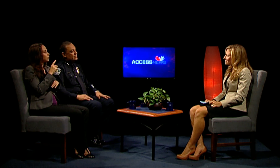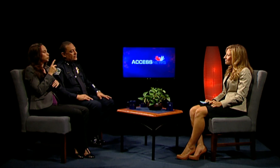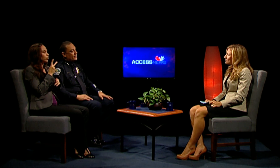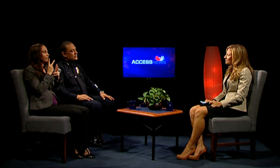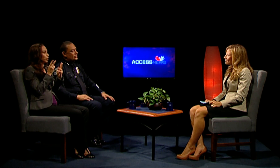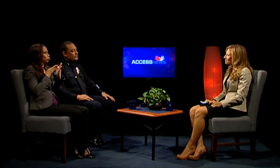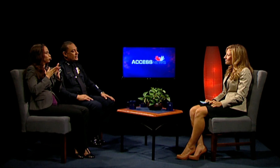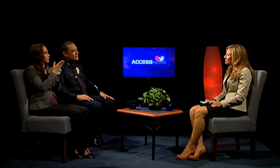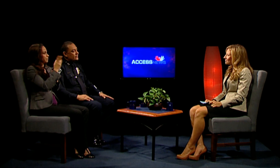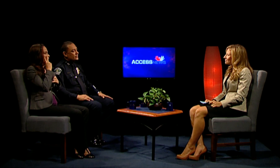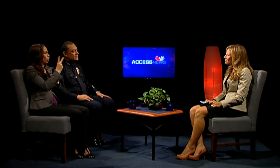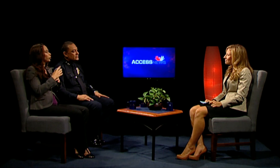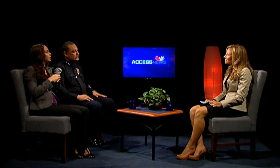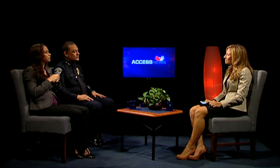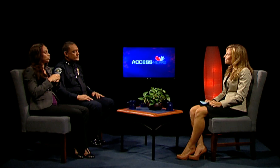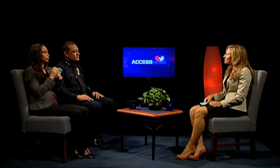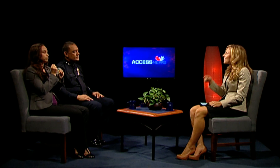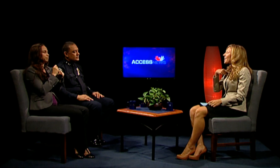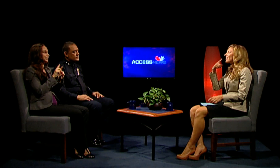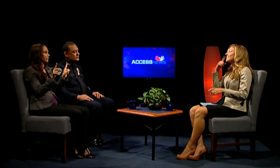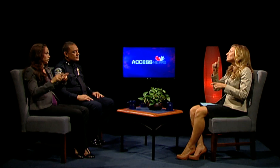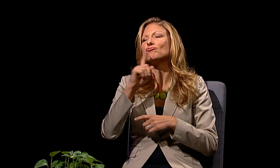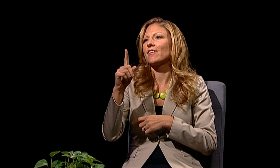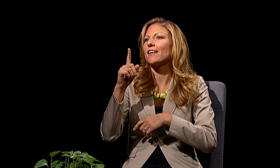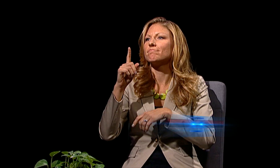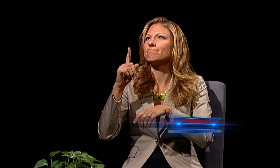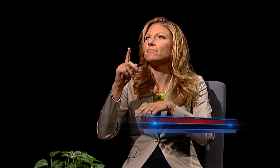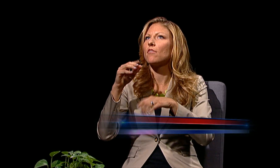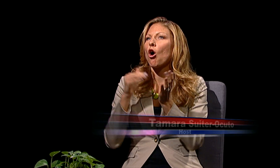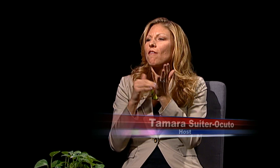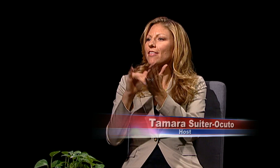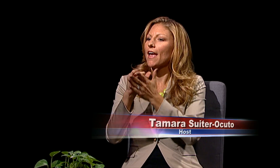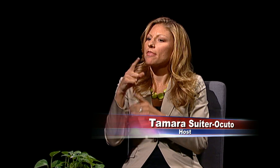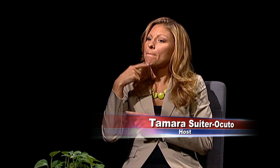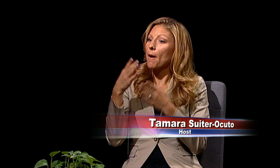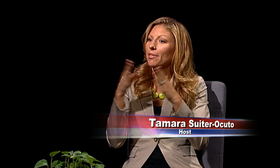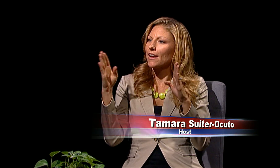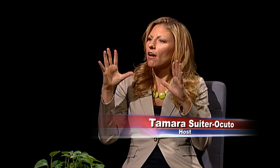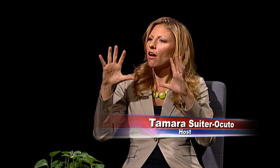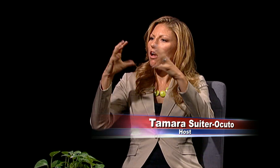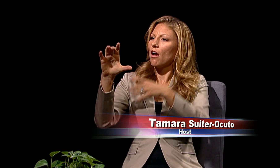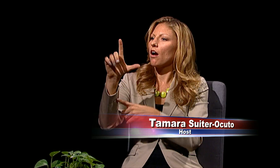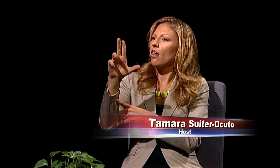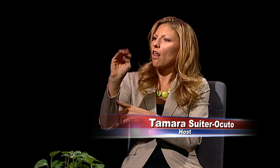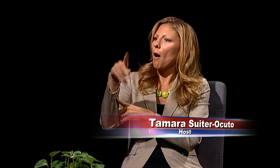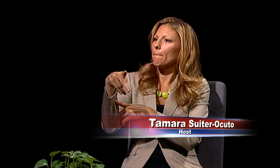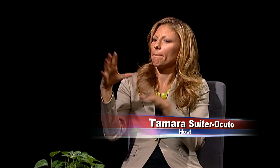I THINK ITS REALLY MADE THE DIFFERENCE. I THINK VERY OFTEN THAT THE PUBLIC